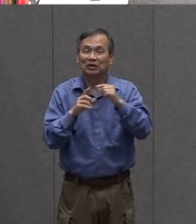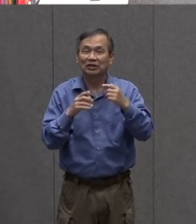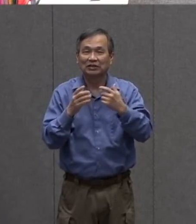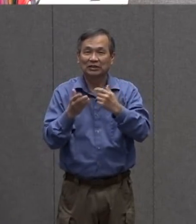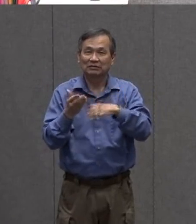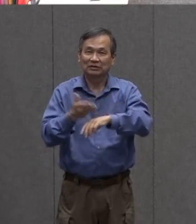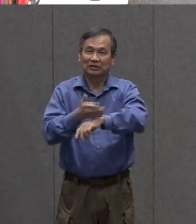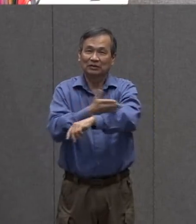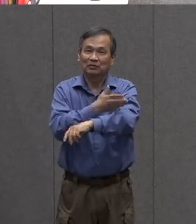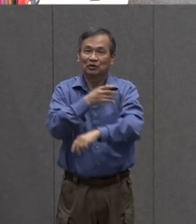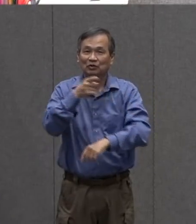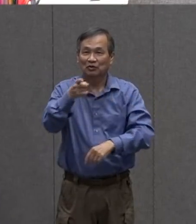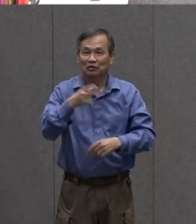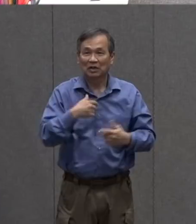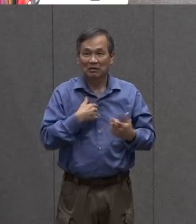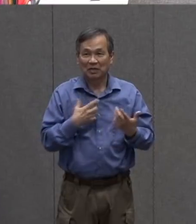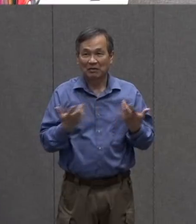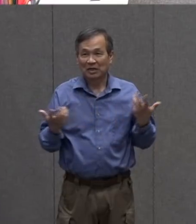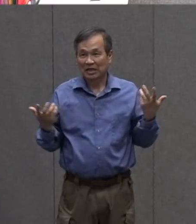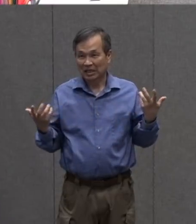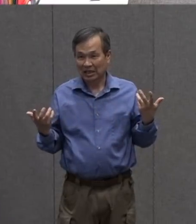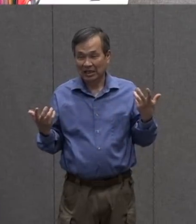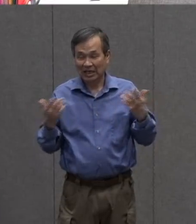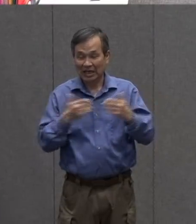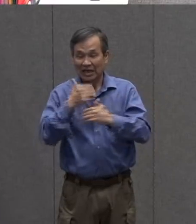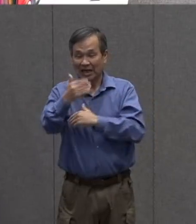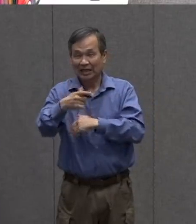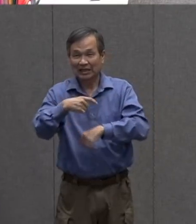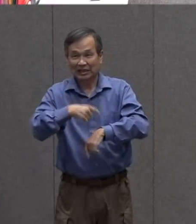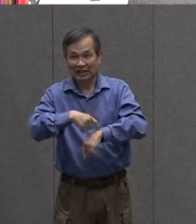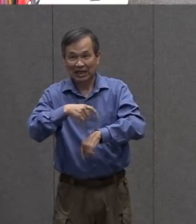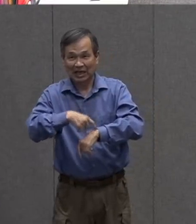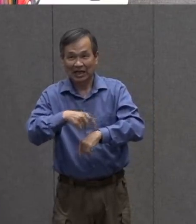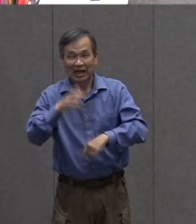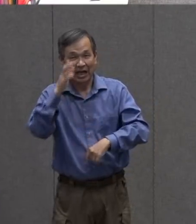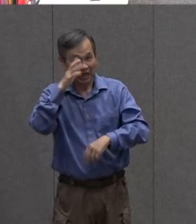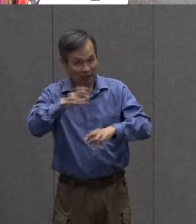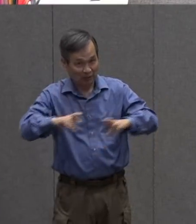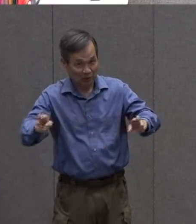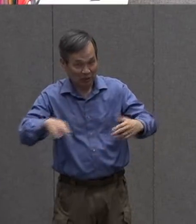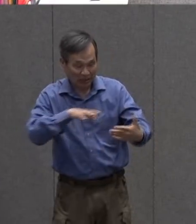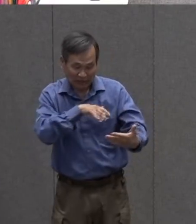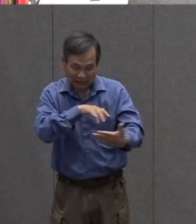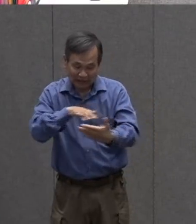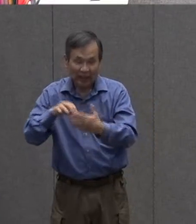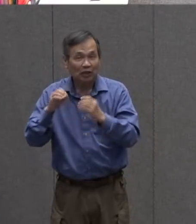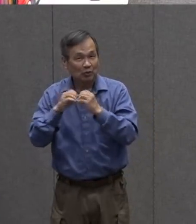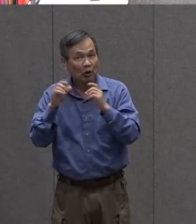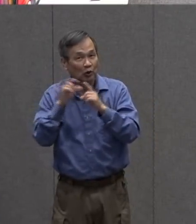Maybe I lost today, but next time I'm gonna be ready. I want to study more words.